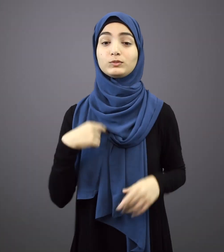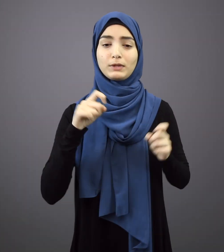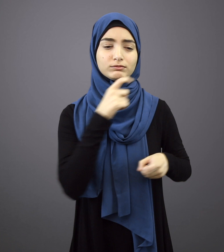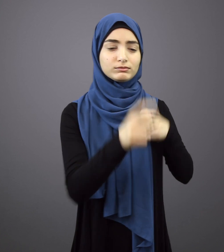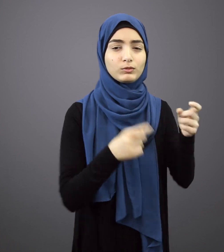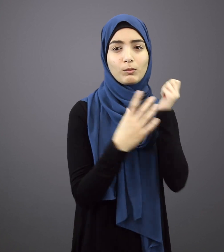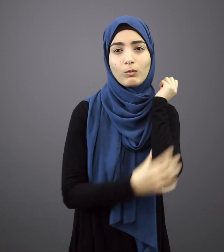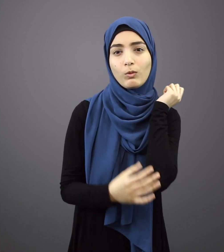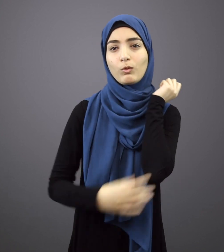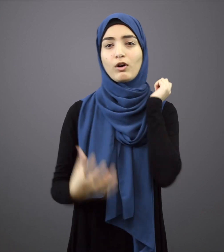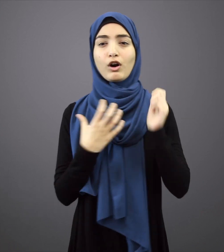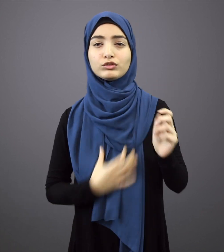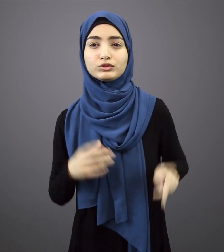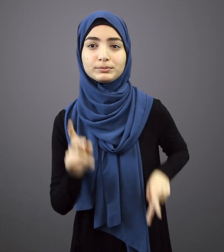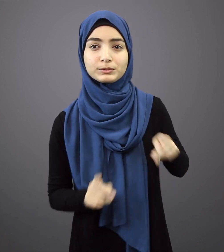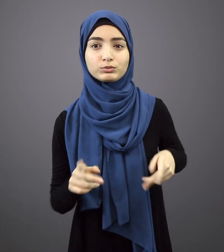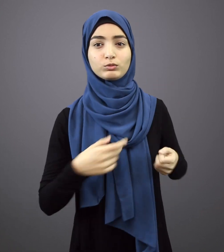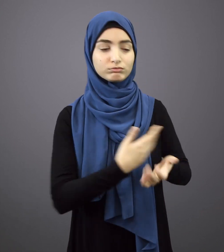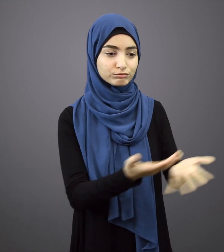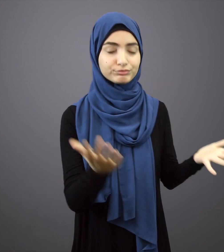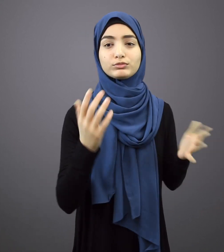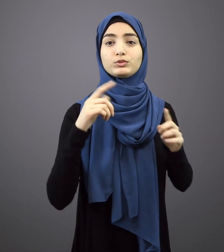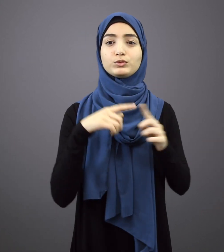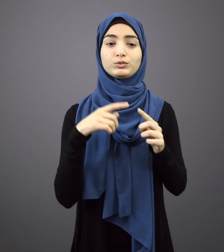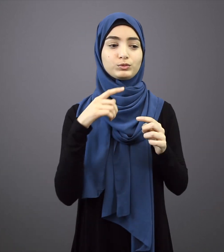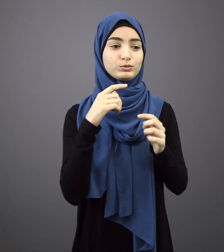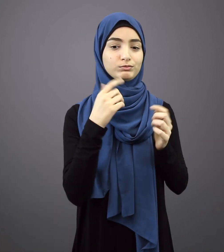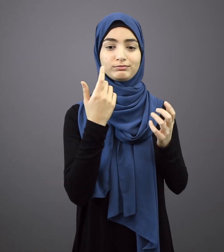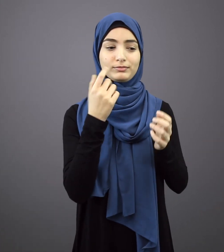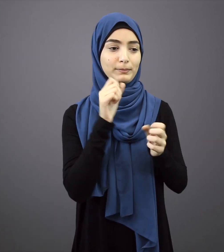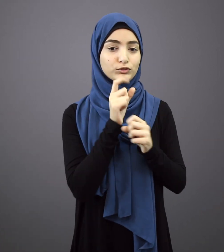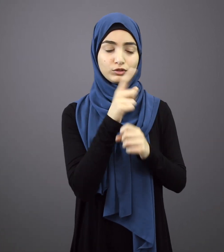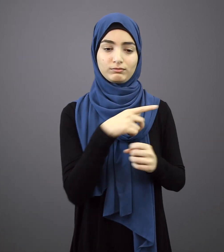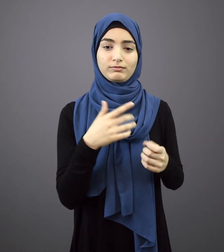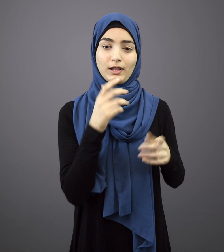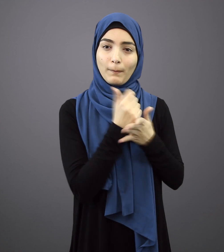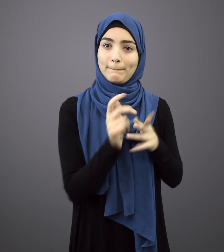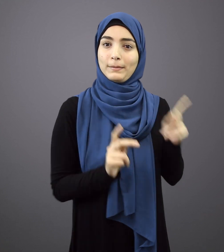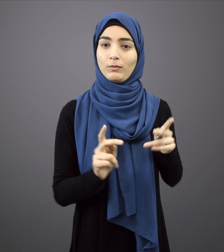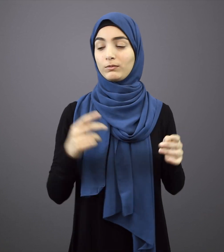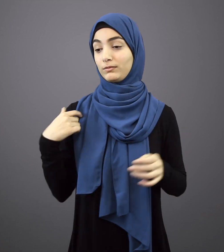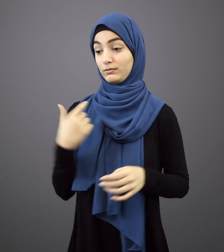We must donate to the poor and the hungry The pillar encourages us to help people (as it is rewarding)